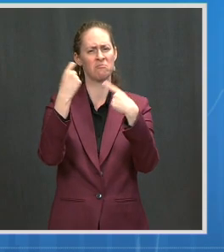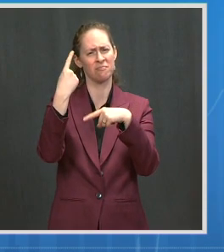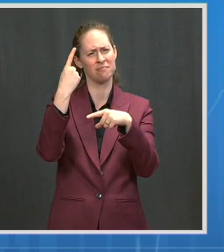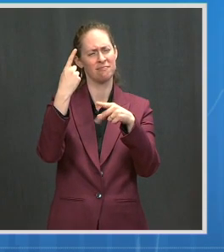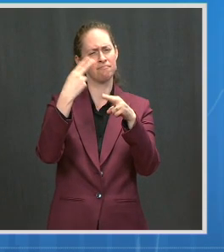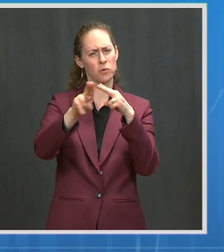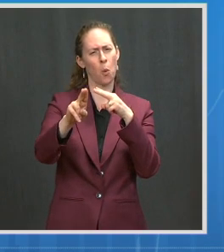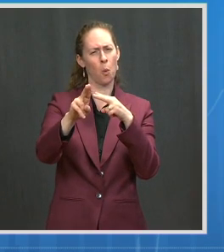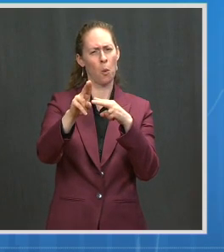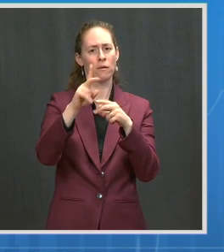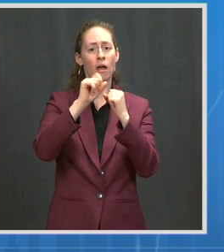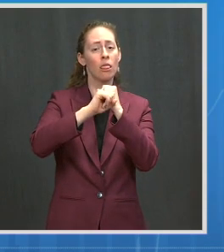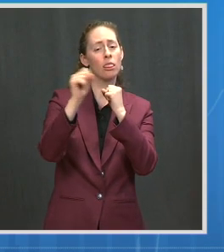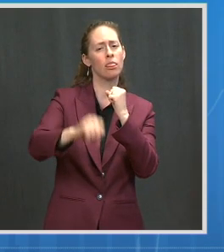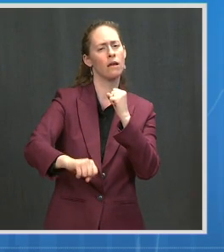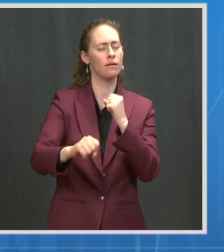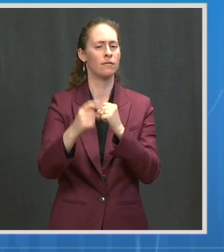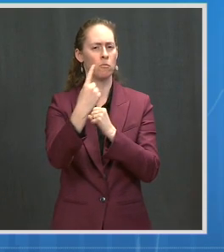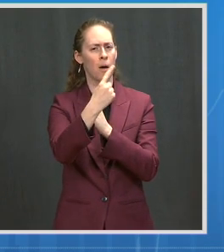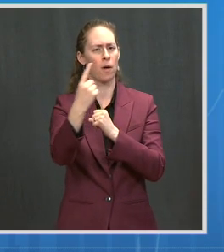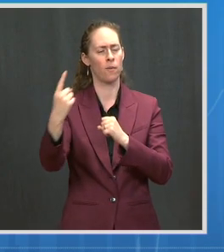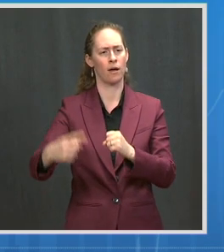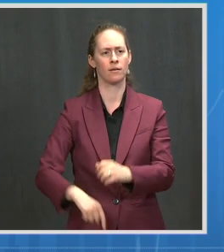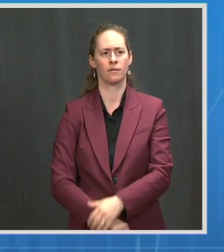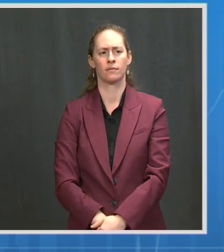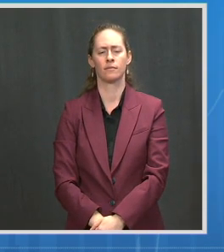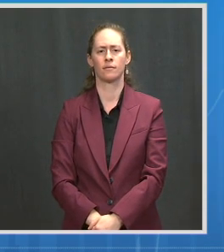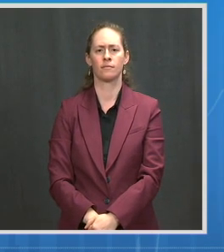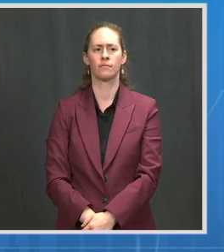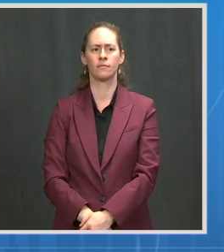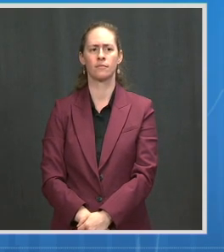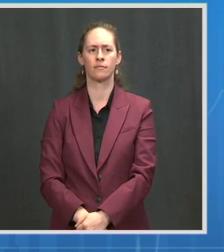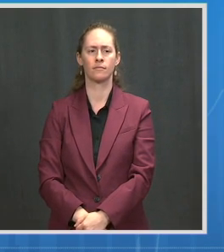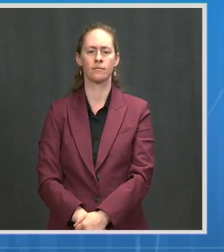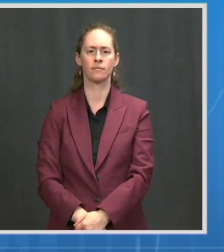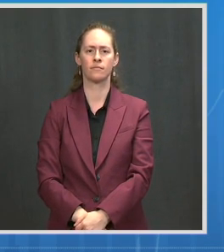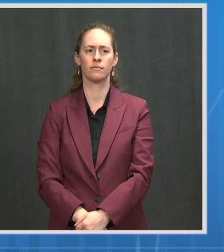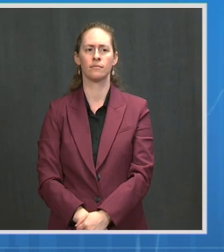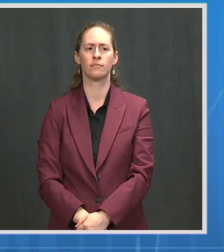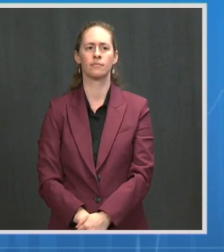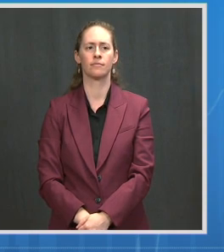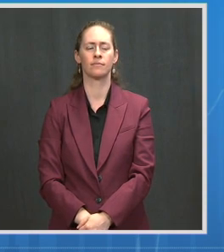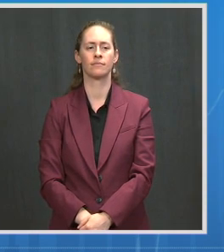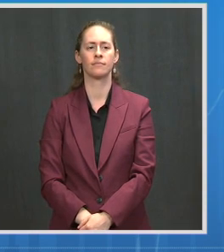Erin Billups, Spectrum News. >> The Press: Hi. Thank you for taking my question.